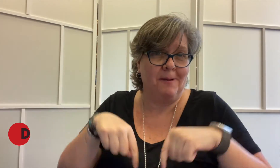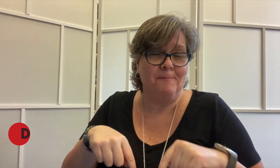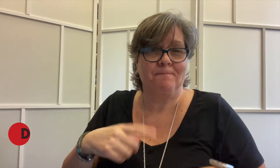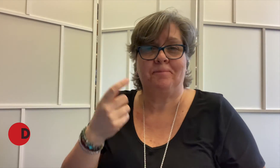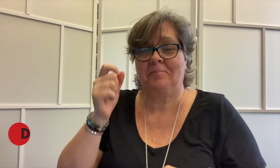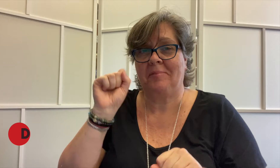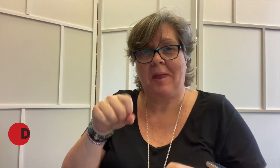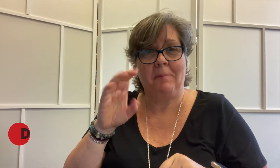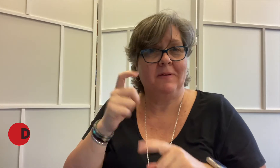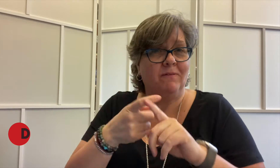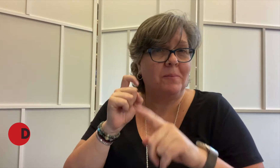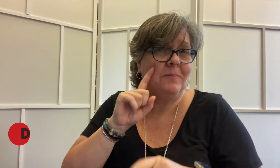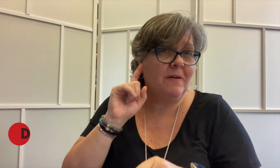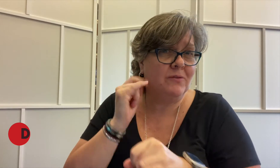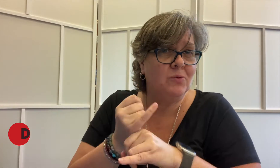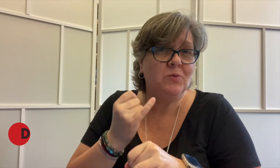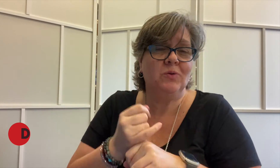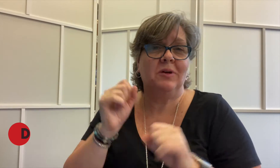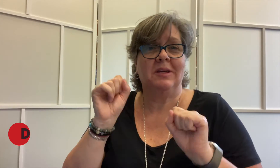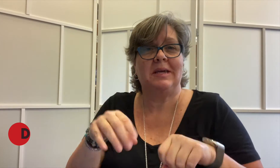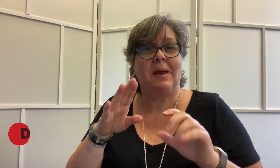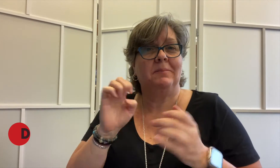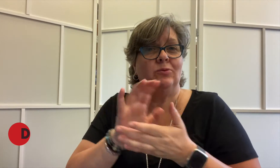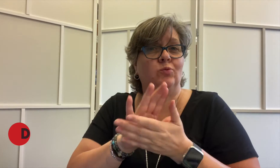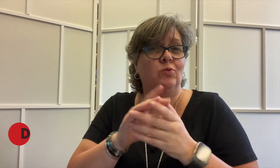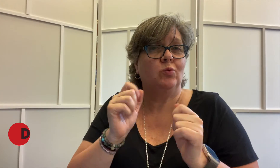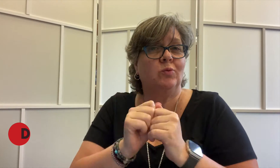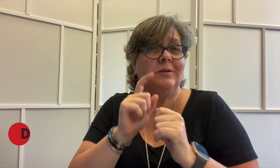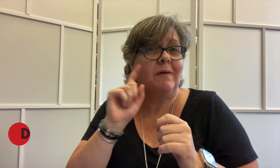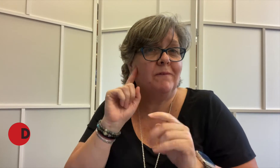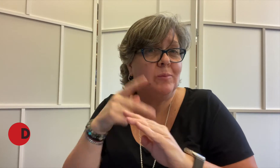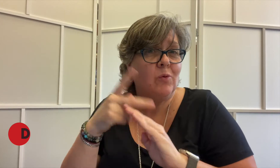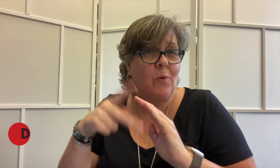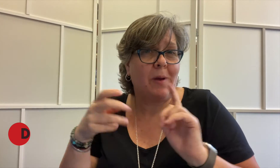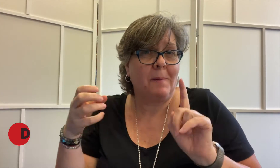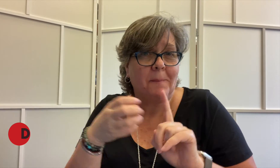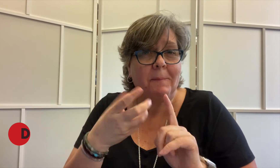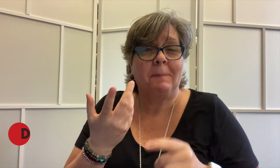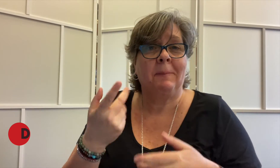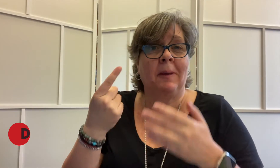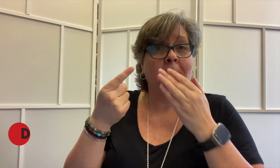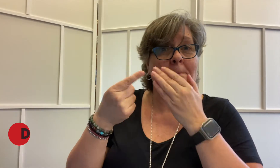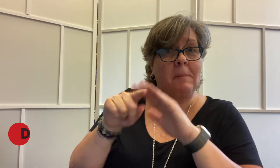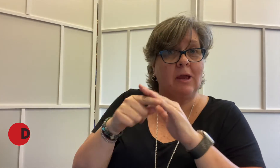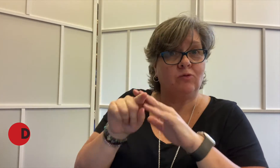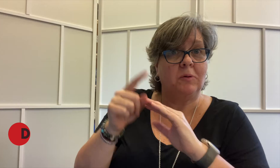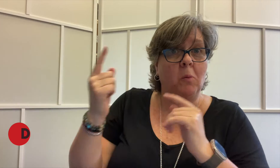and can come. It was those from Deaf schools, schools with a Deaf program,